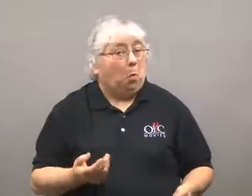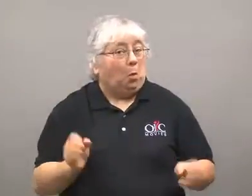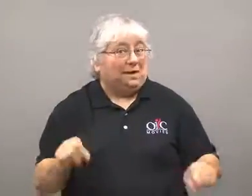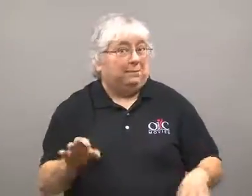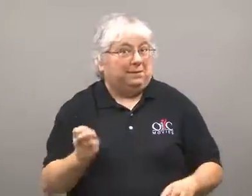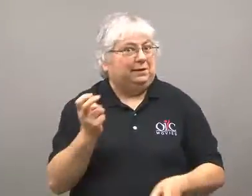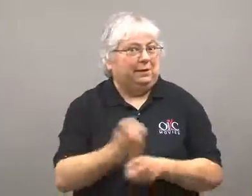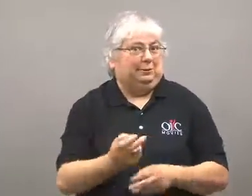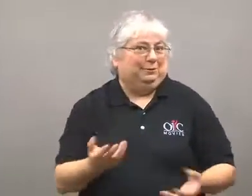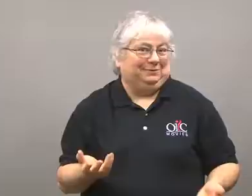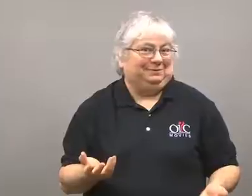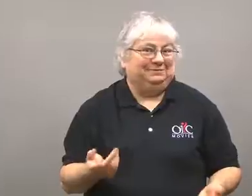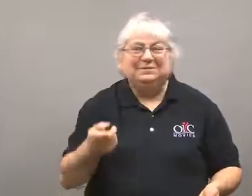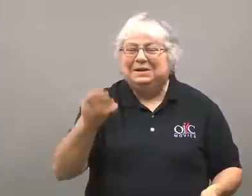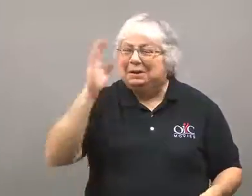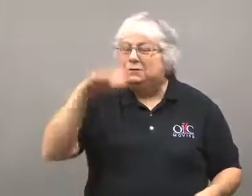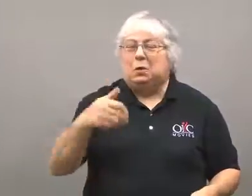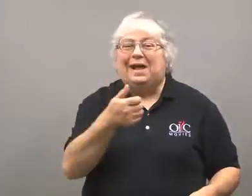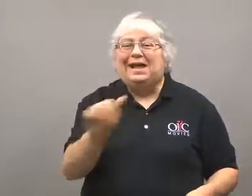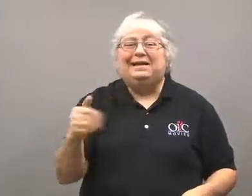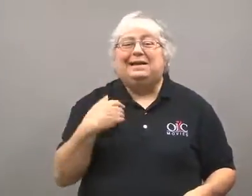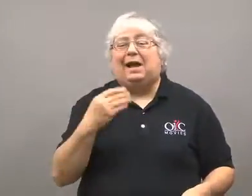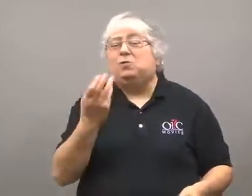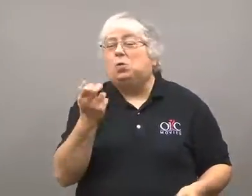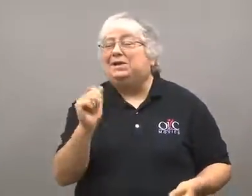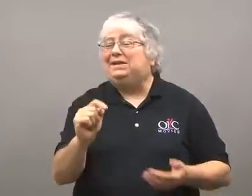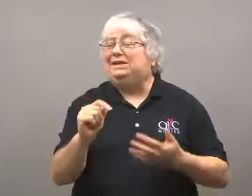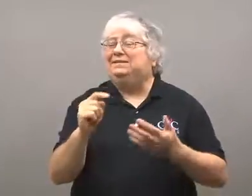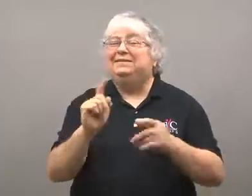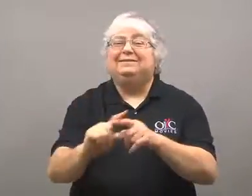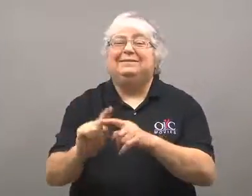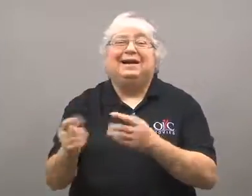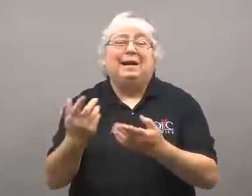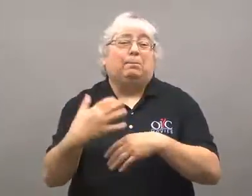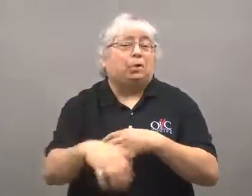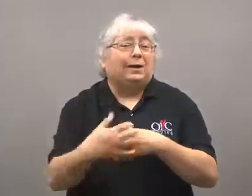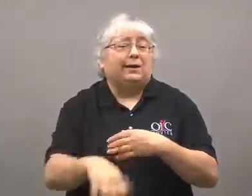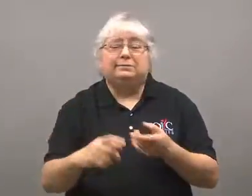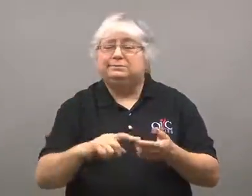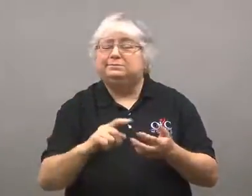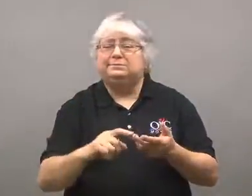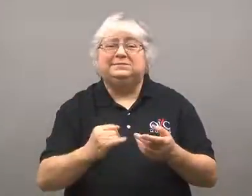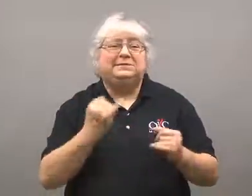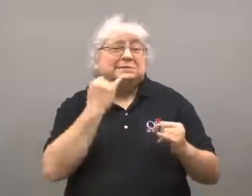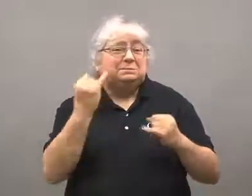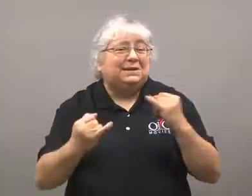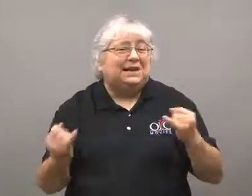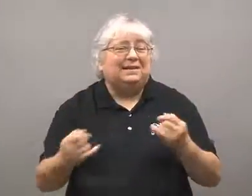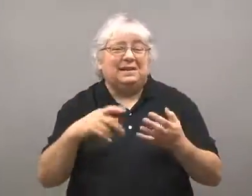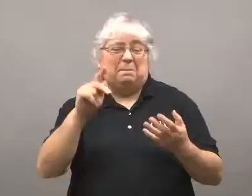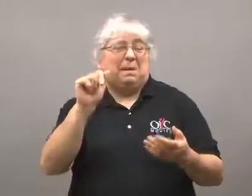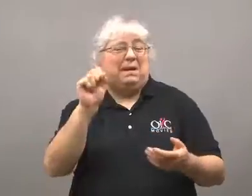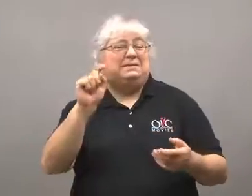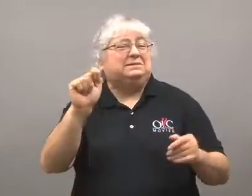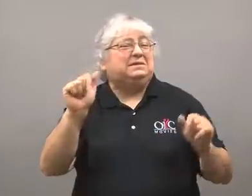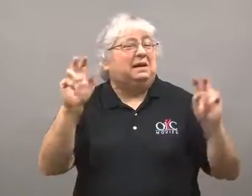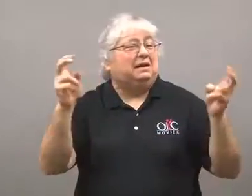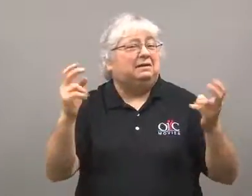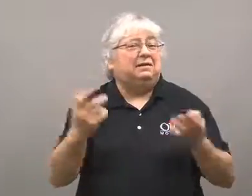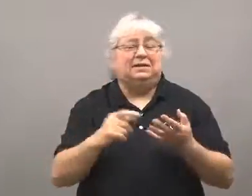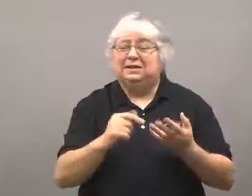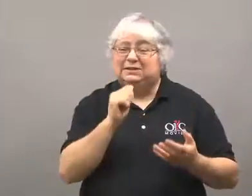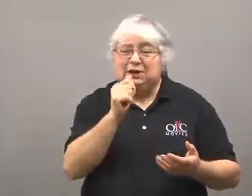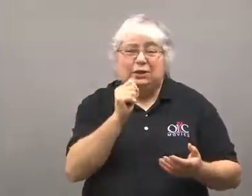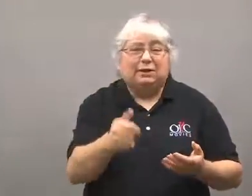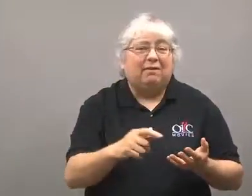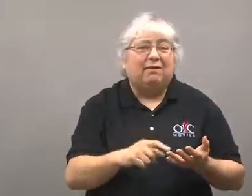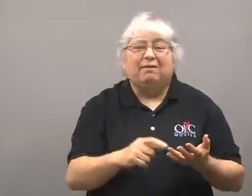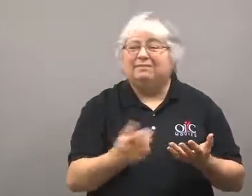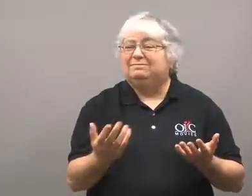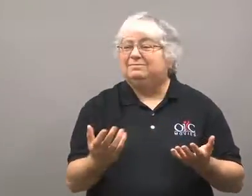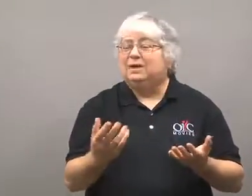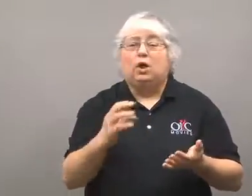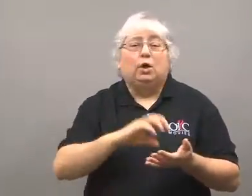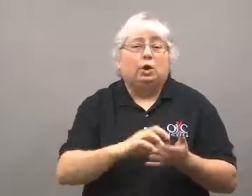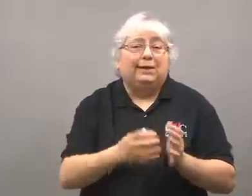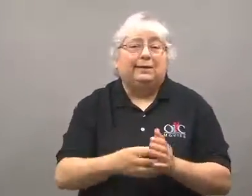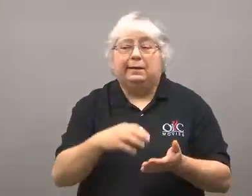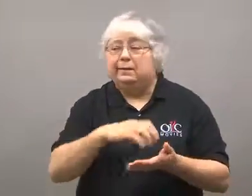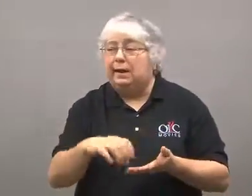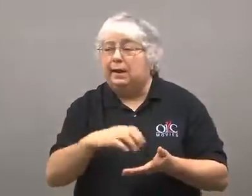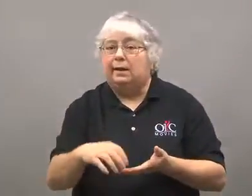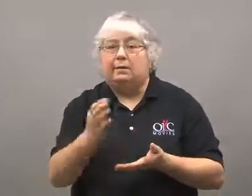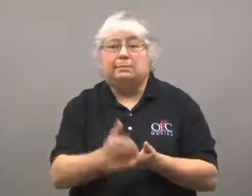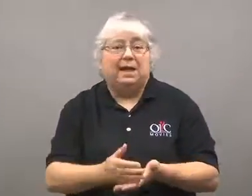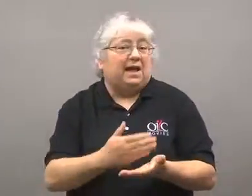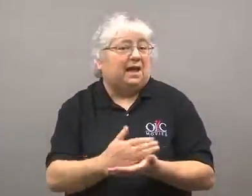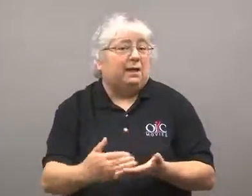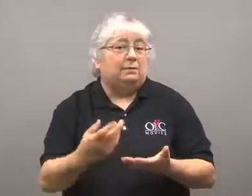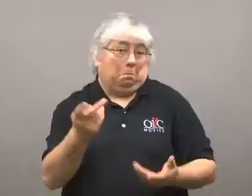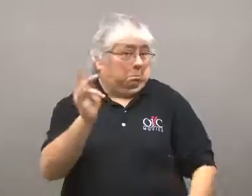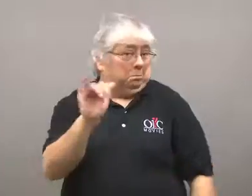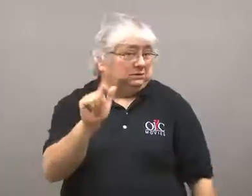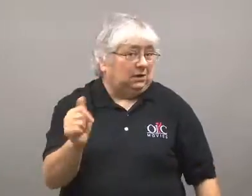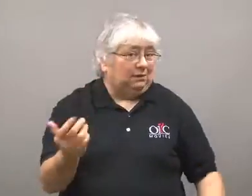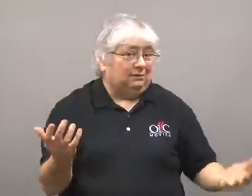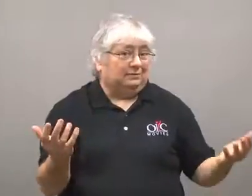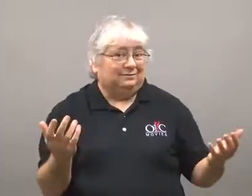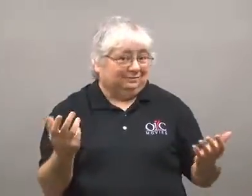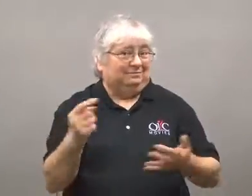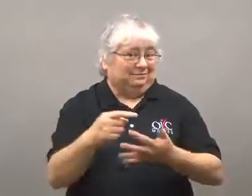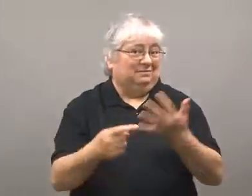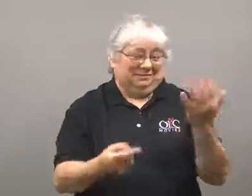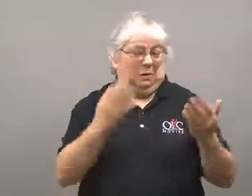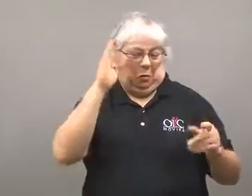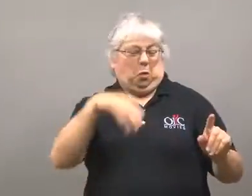That can be hard! Anything that has wheat, such as bread, spaghetti or pasta,